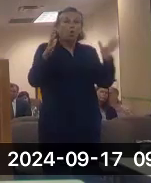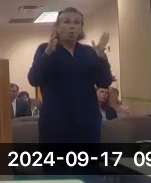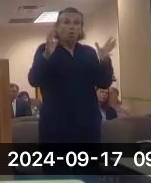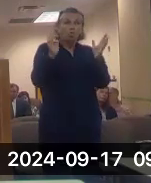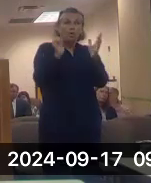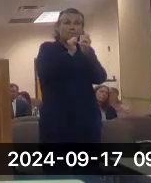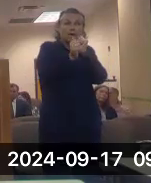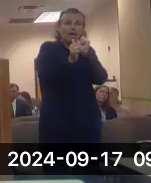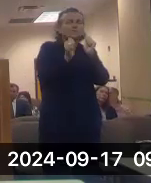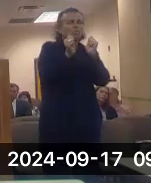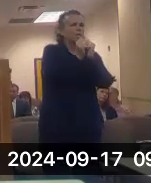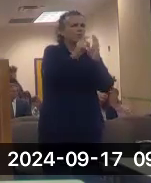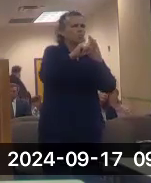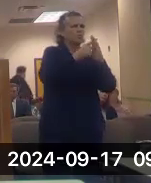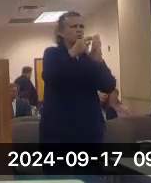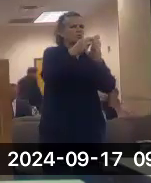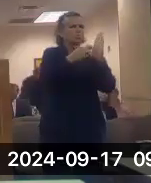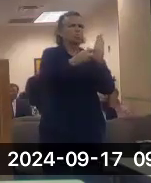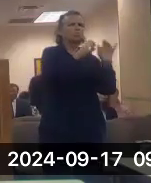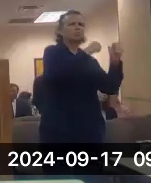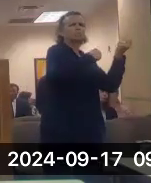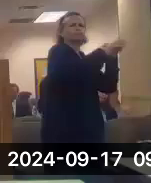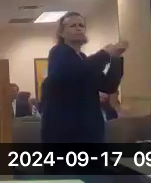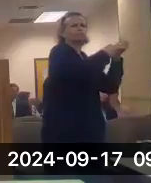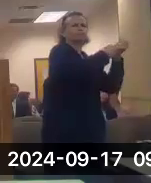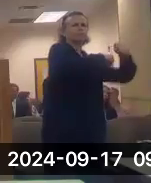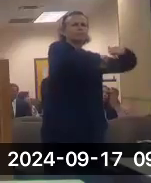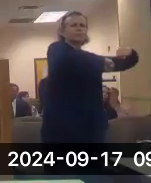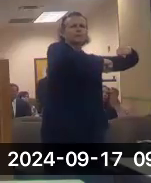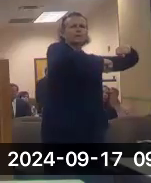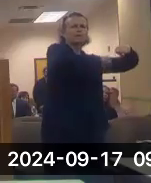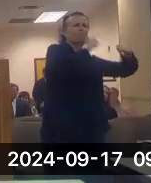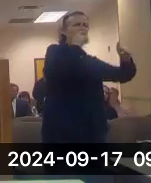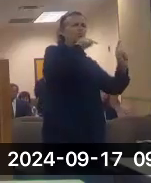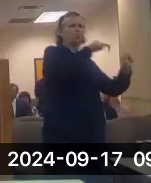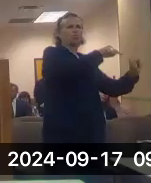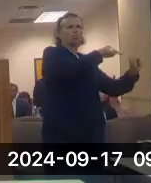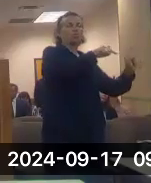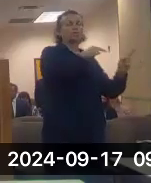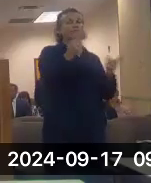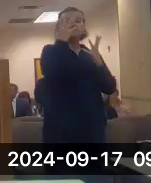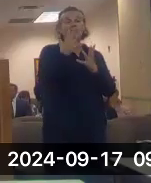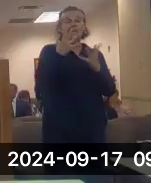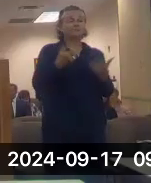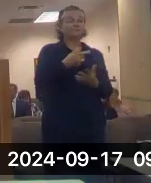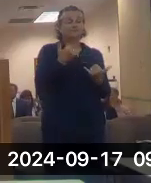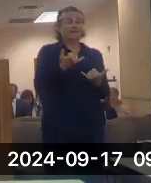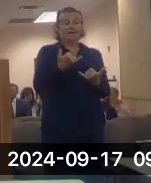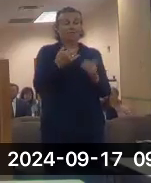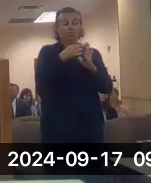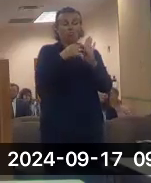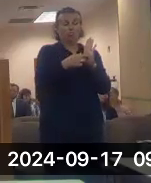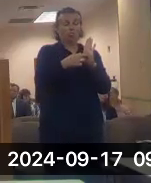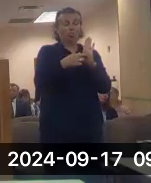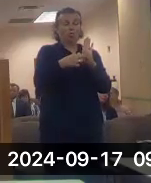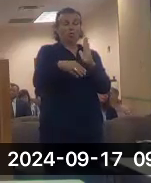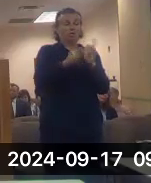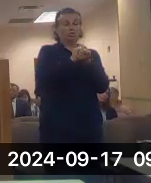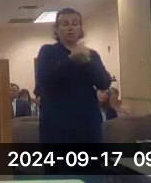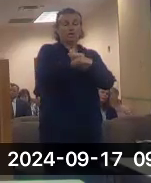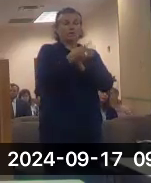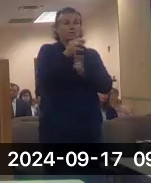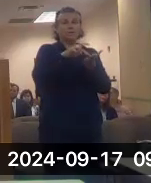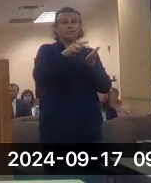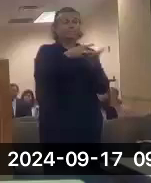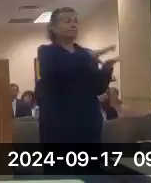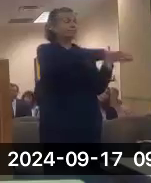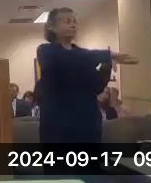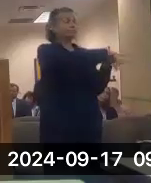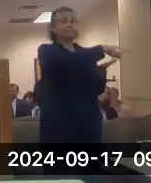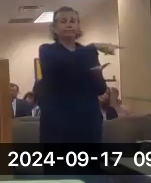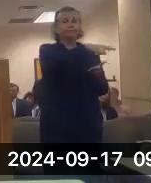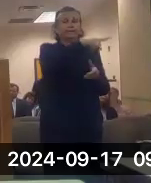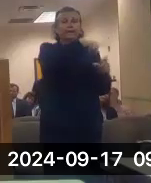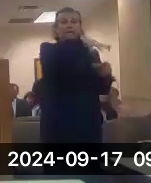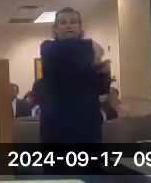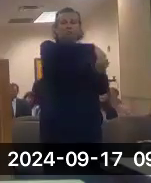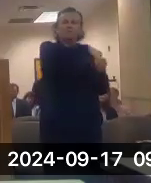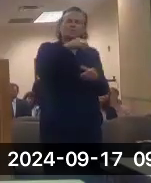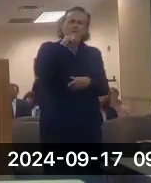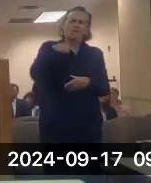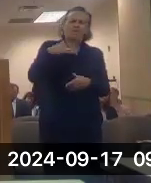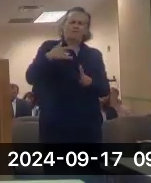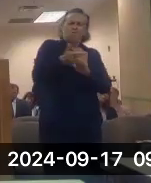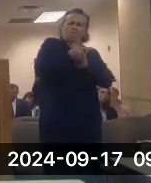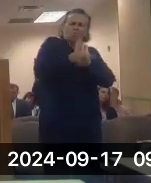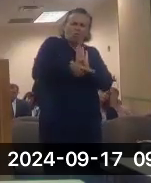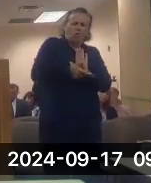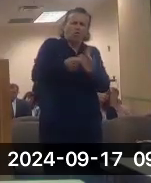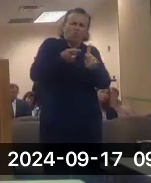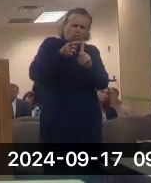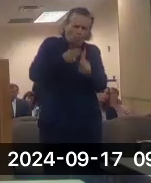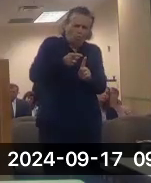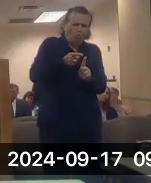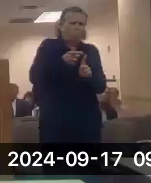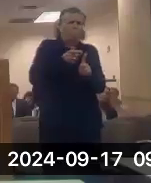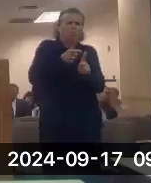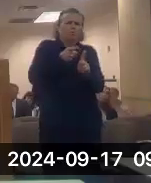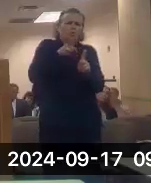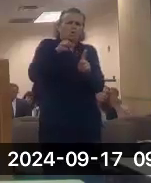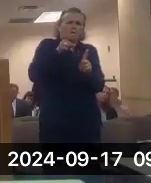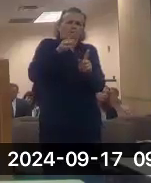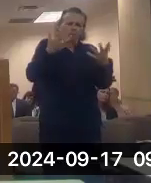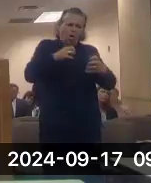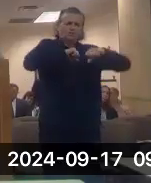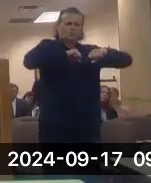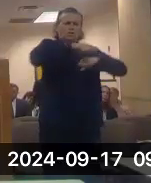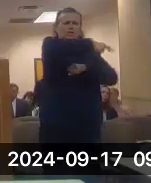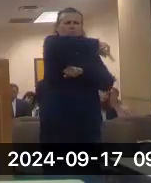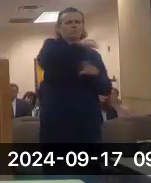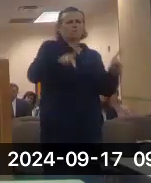Reginald Parson: This could be a vital lifesaving resource for someone in a net situation. Unfortunately, the new rule, as written, excludes unemployed workers, eliminates this lifeline and frankly goes against the intent of the statute, and we'll be submitting further written comments. Thank you for your time. Thank you.